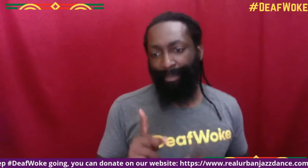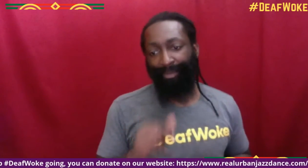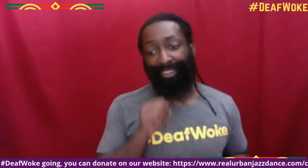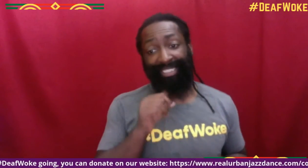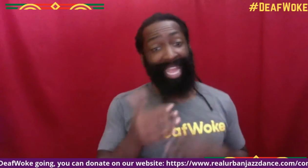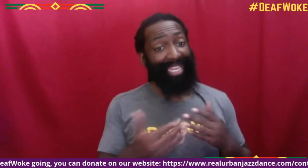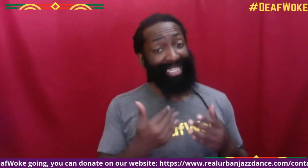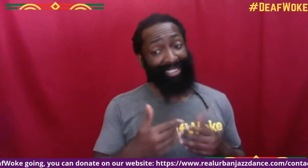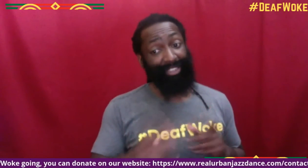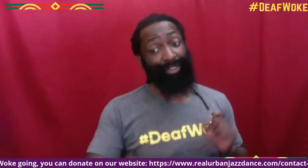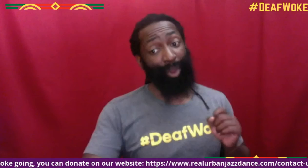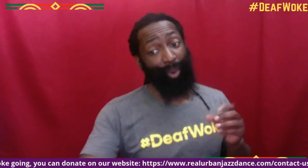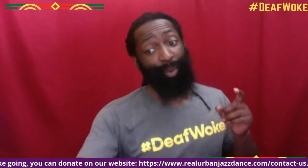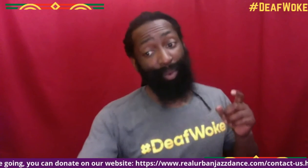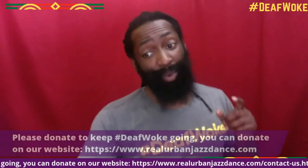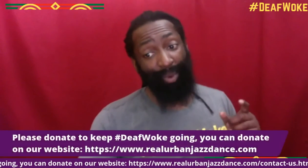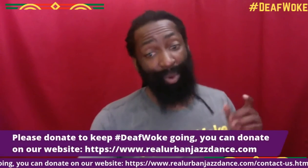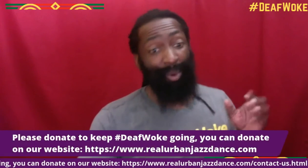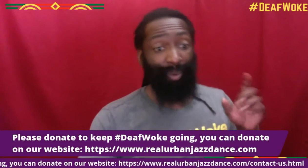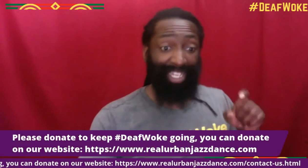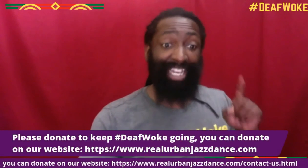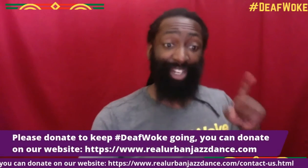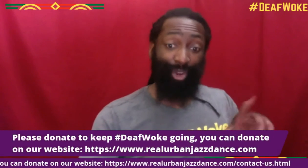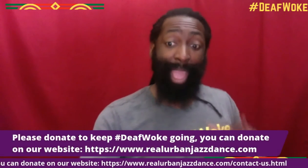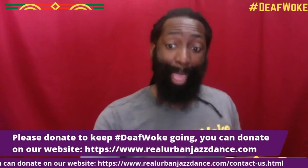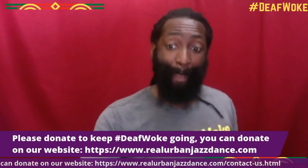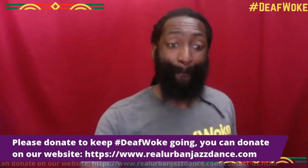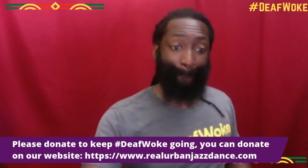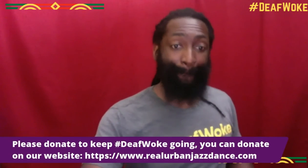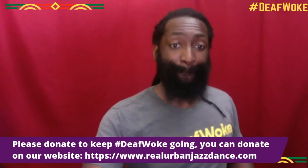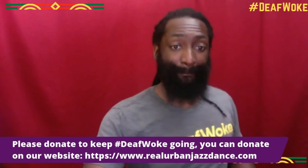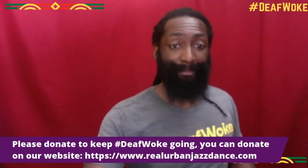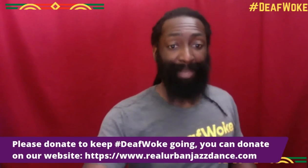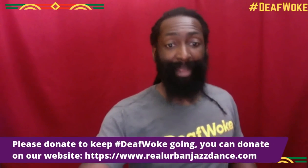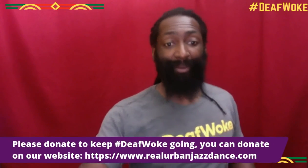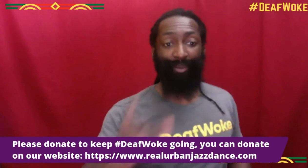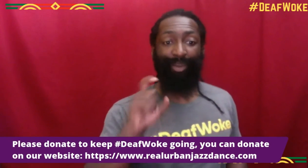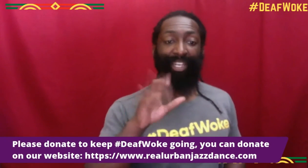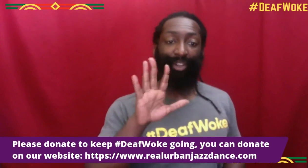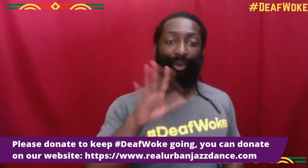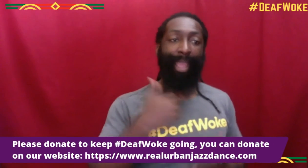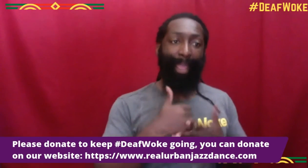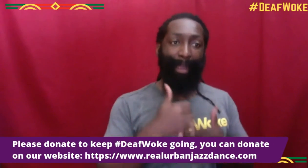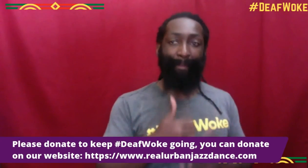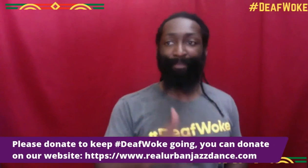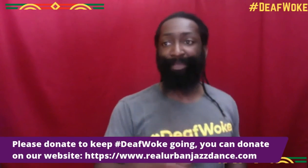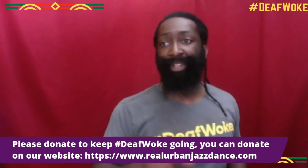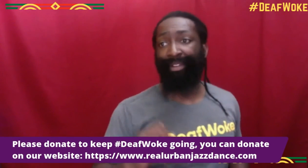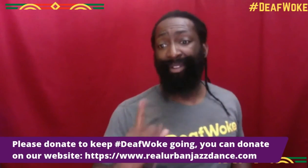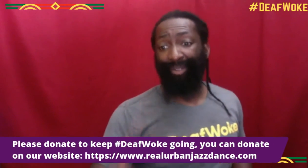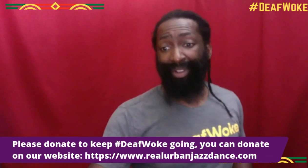provide access to all people, it's not easy. it's not free so we need your help.